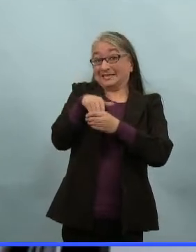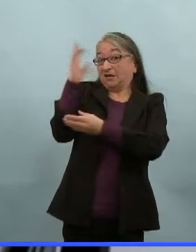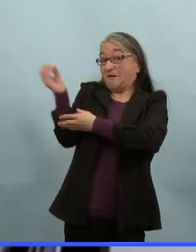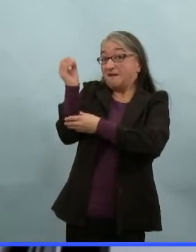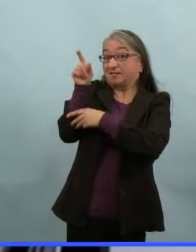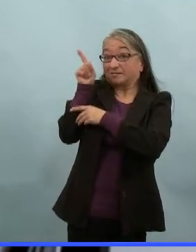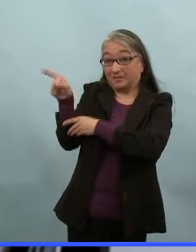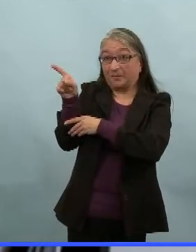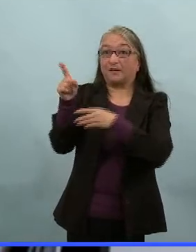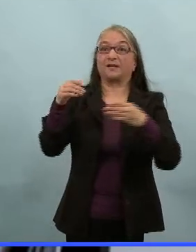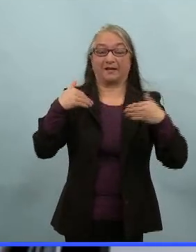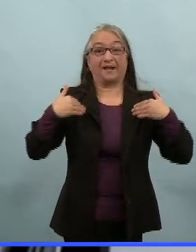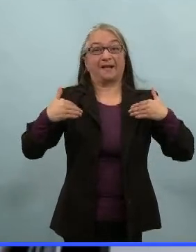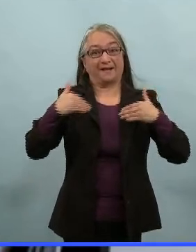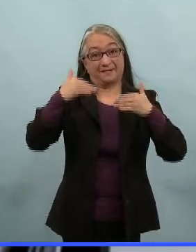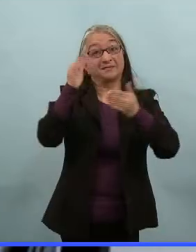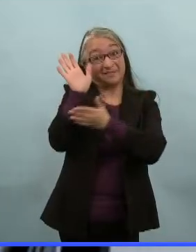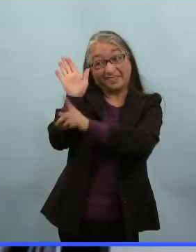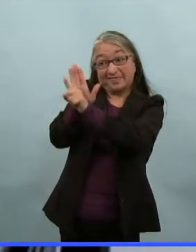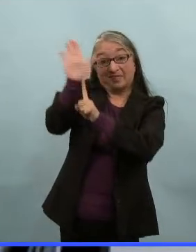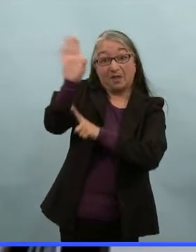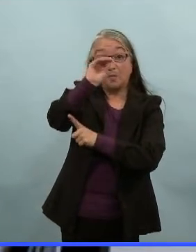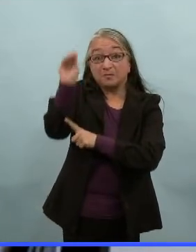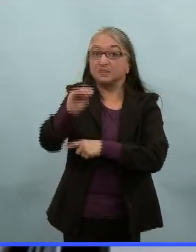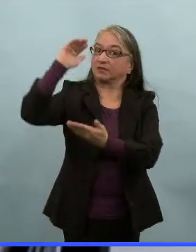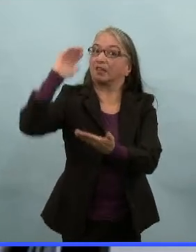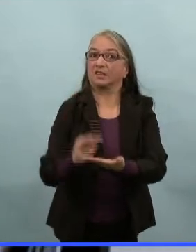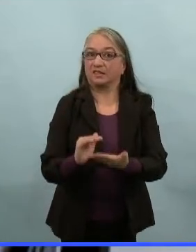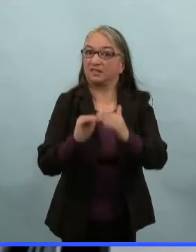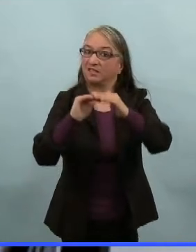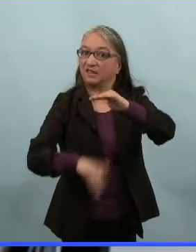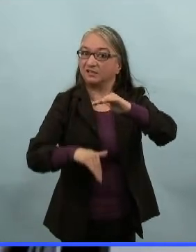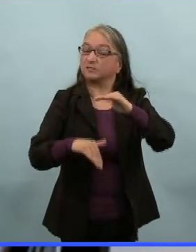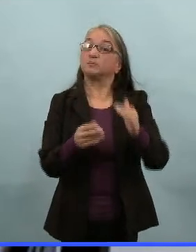so this means there are a lot more people who are at risk of getting the infections even if